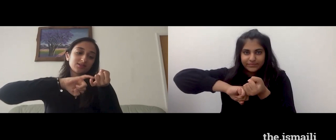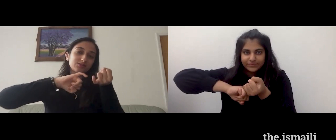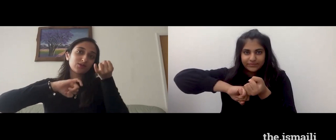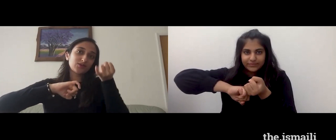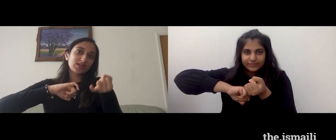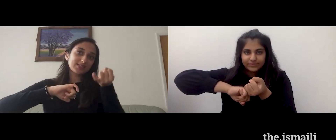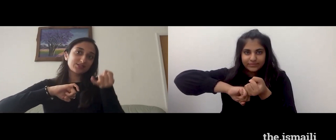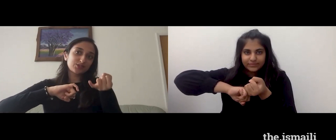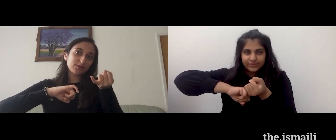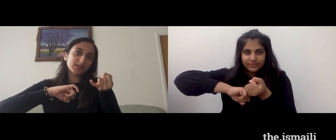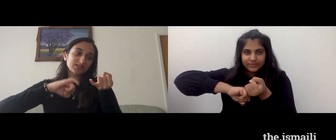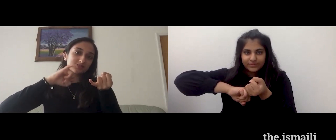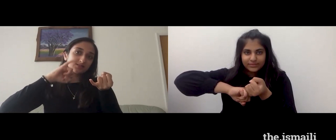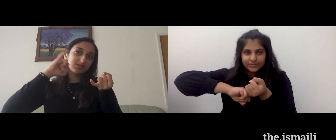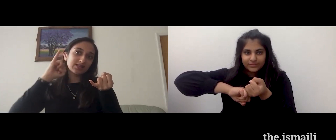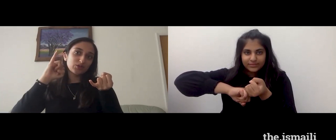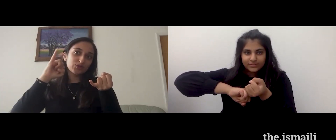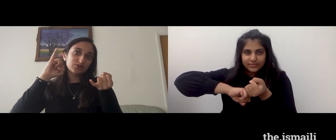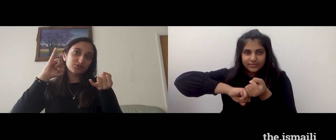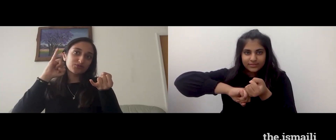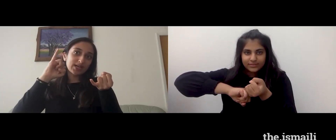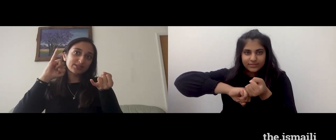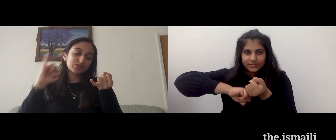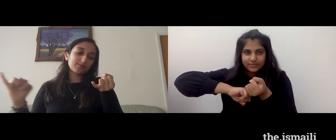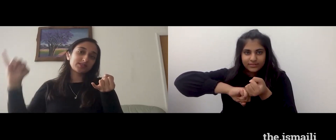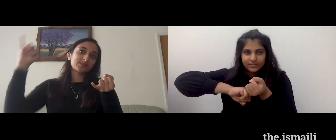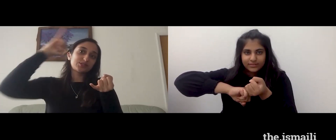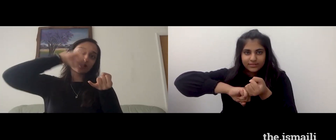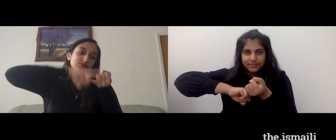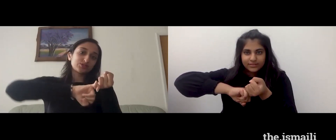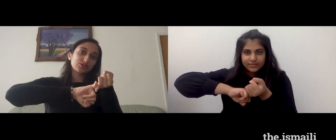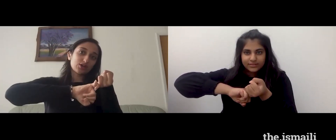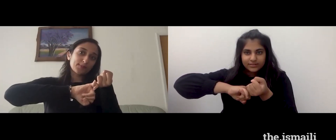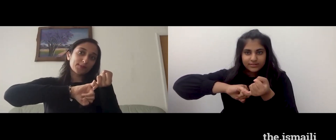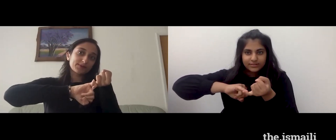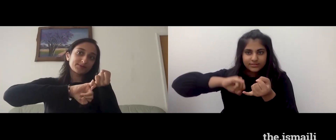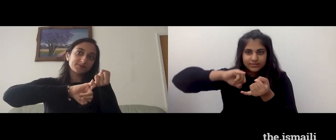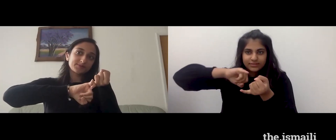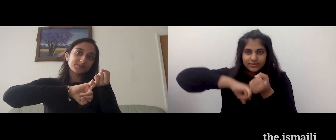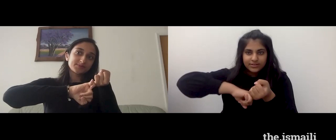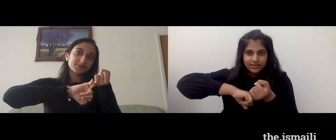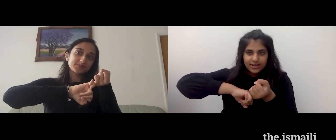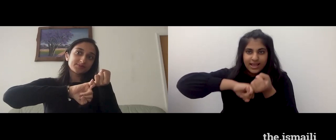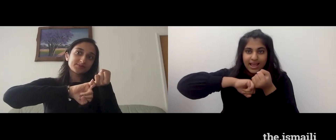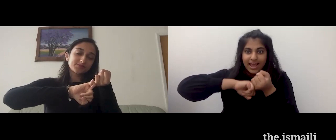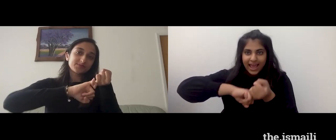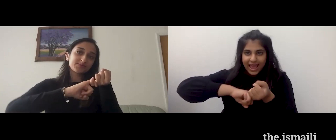so the less dominant and right dominant goes on top. "S"